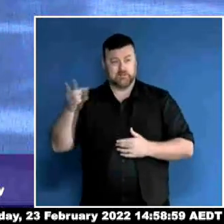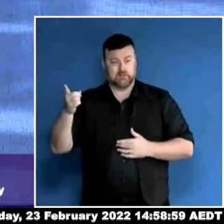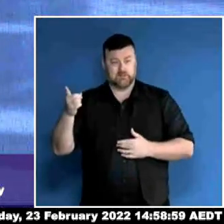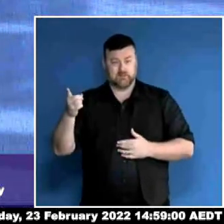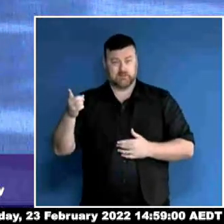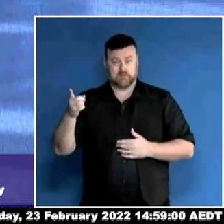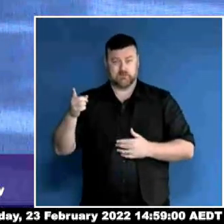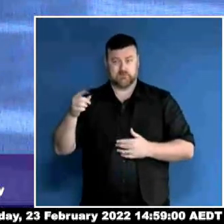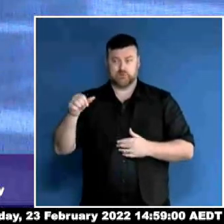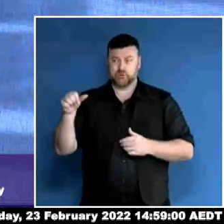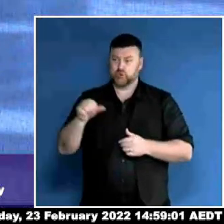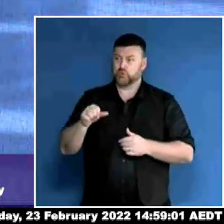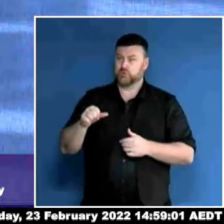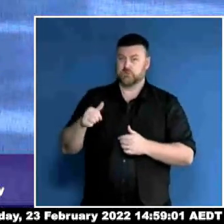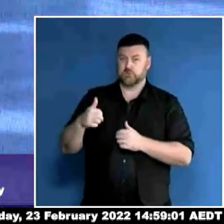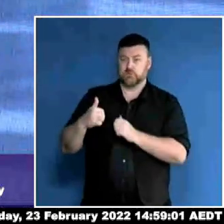role as - like a coworker.